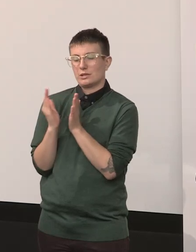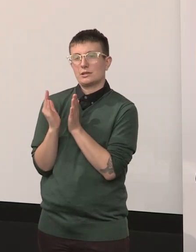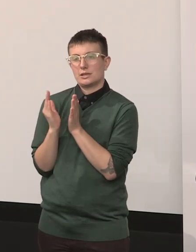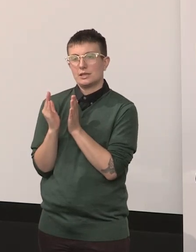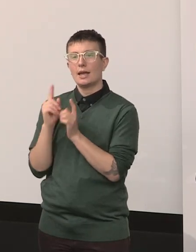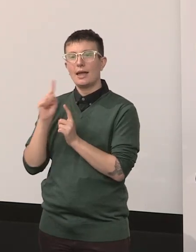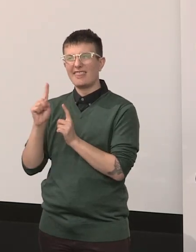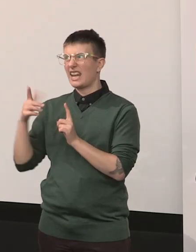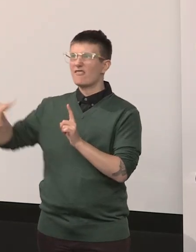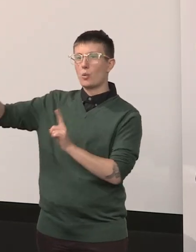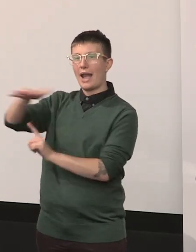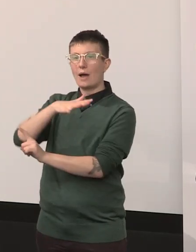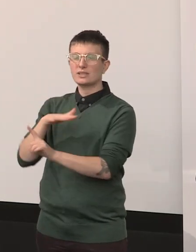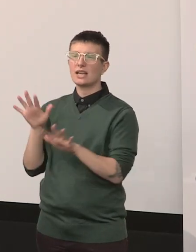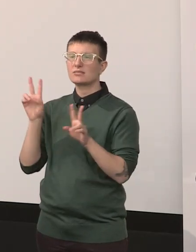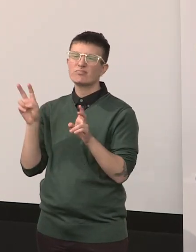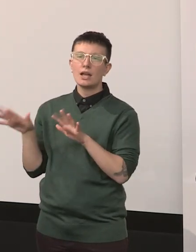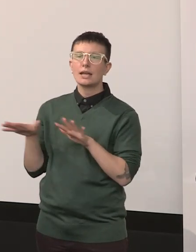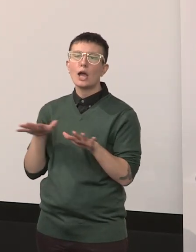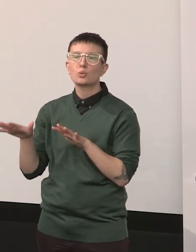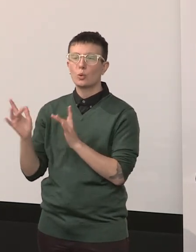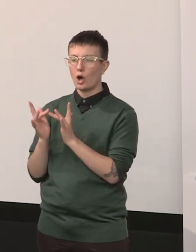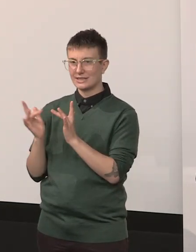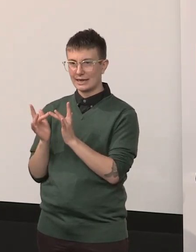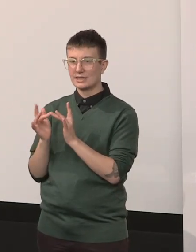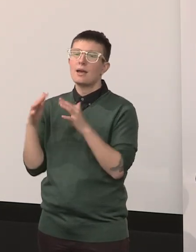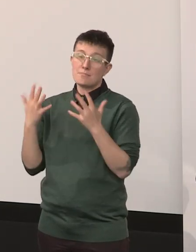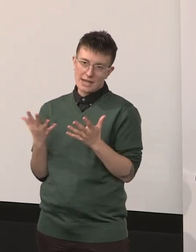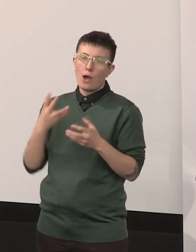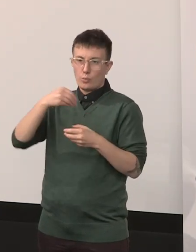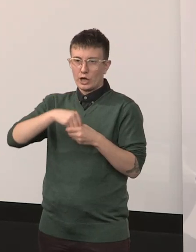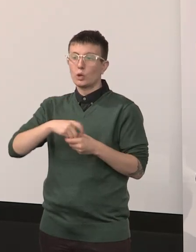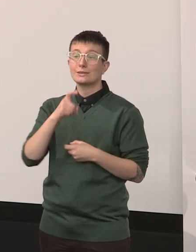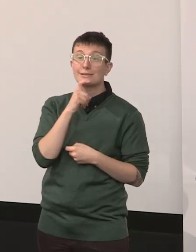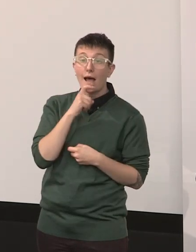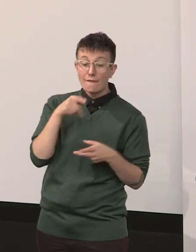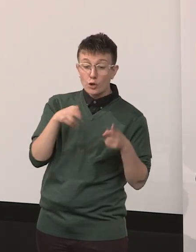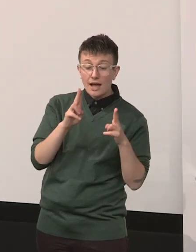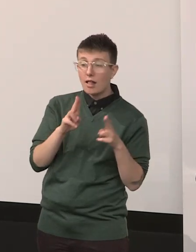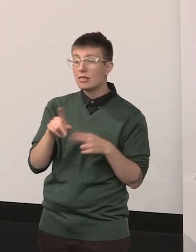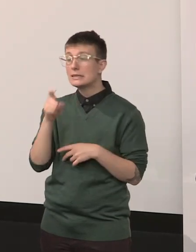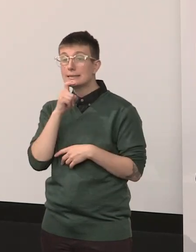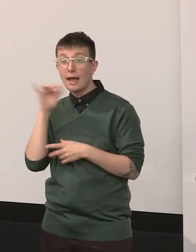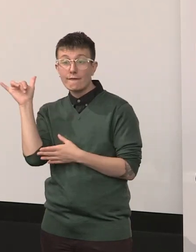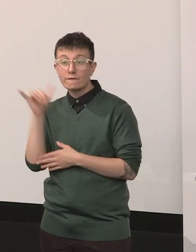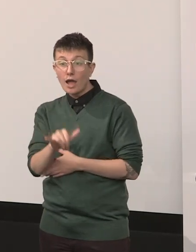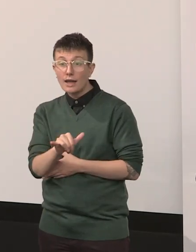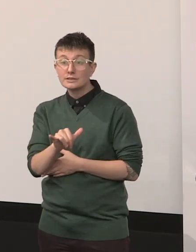casuals. We are following every person up on the flight, every person who is either